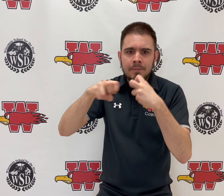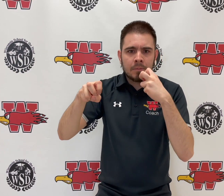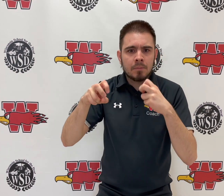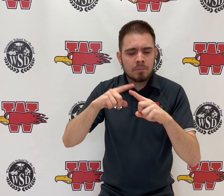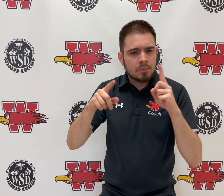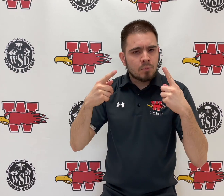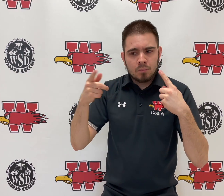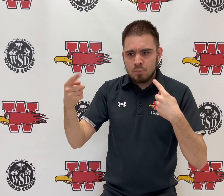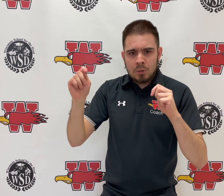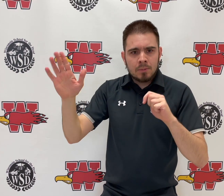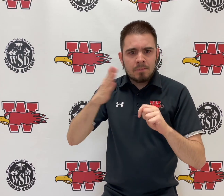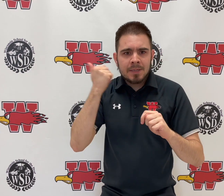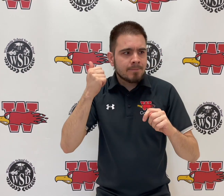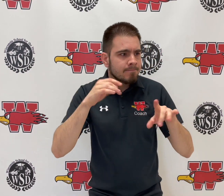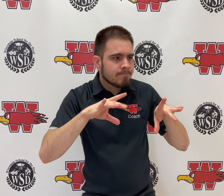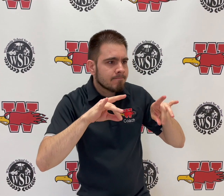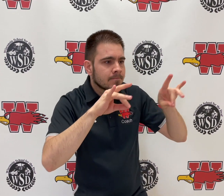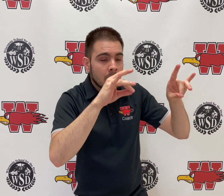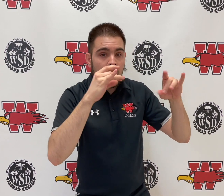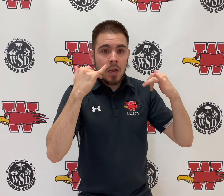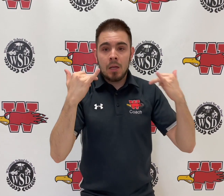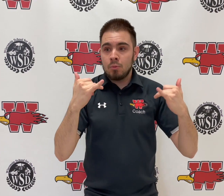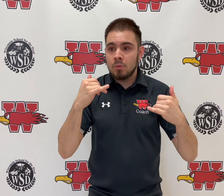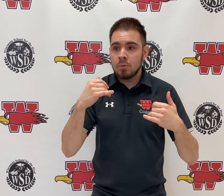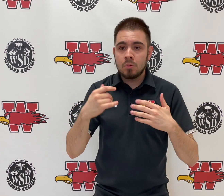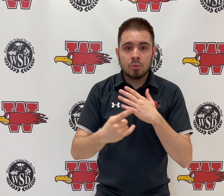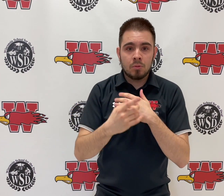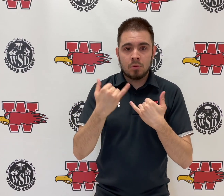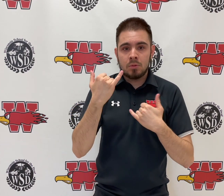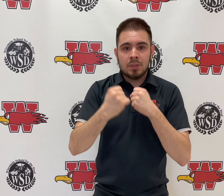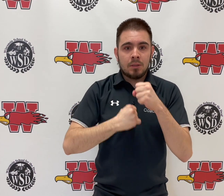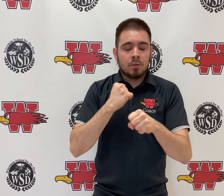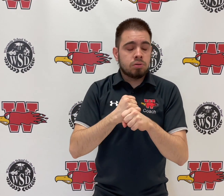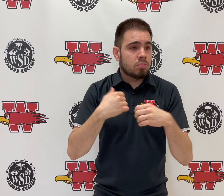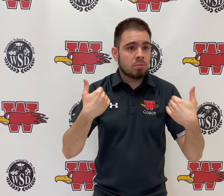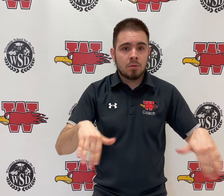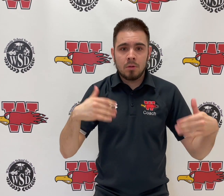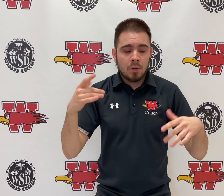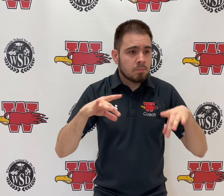tough to make a connection, but she tried her best to pick up on - on the skills.